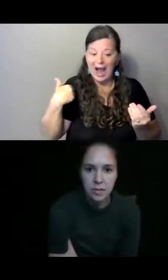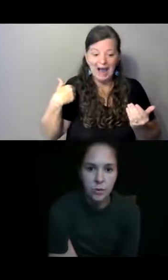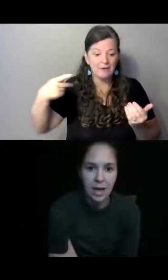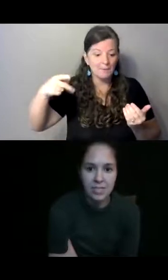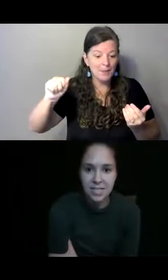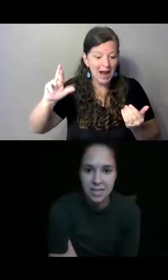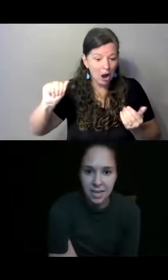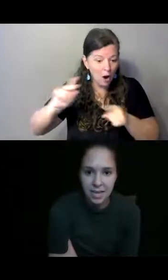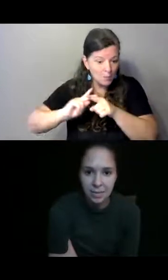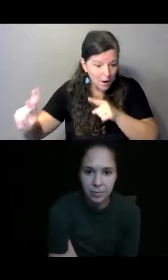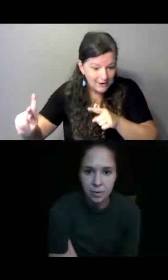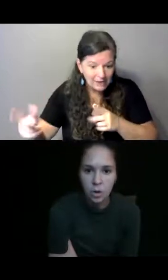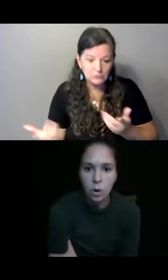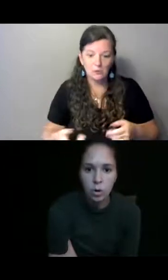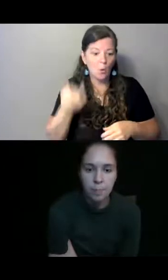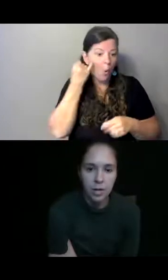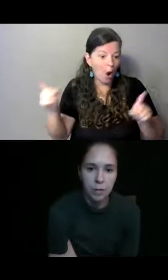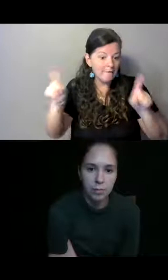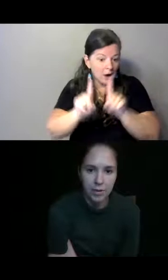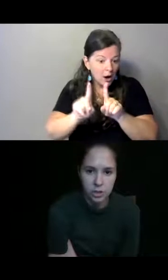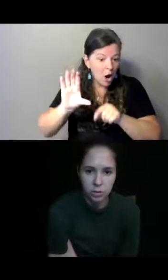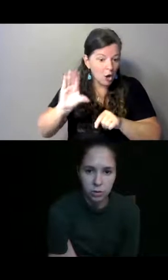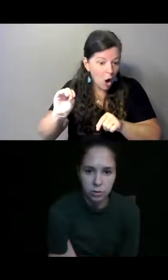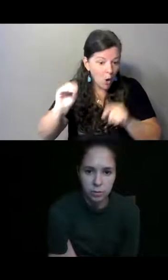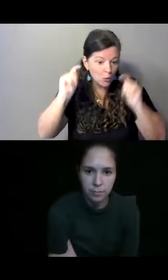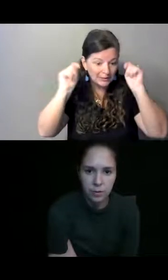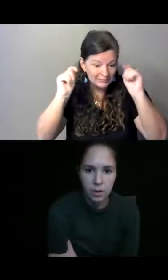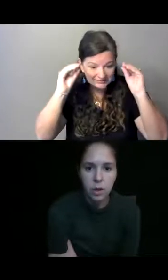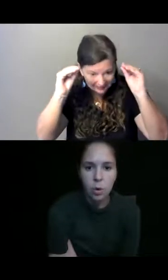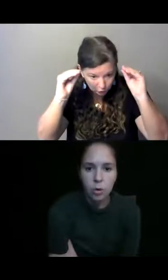If you have a TA or a paraprofessional or a